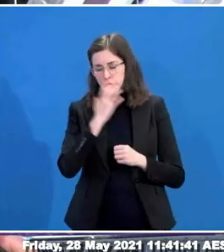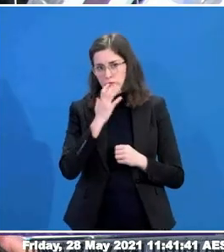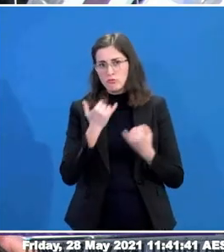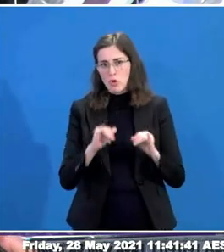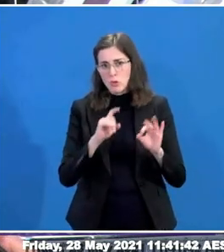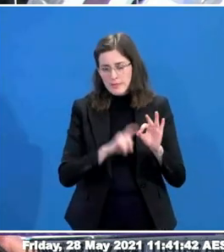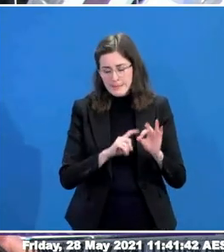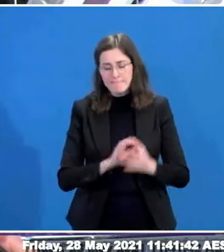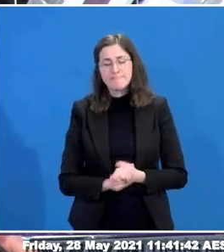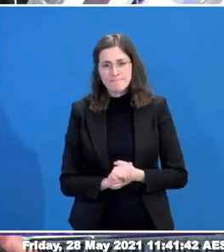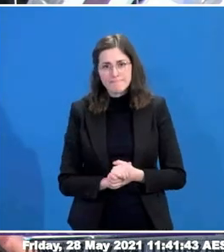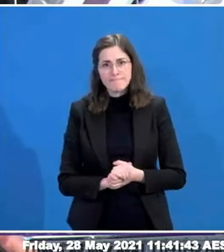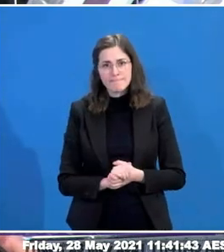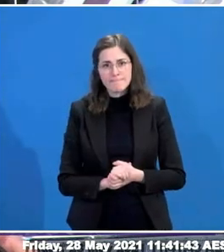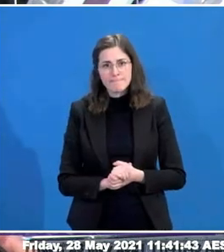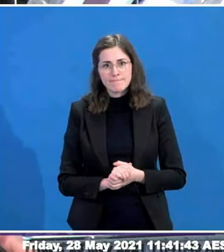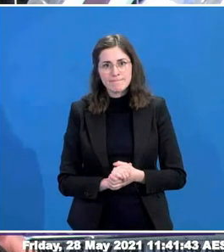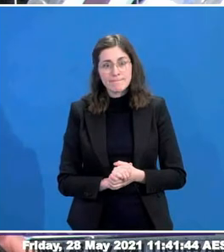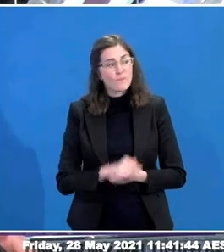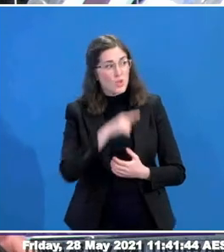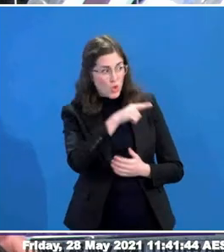With respect to the red flags, do you accept that there was a failing